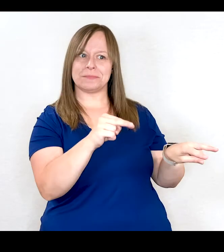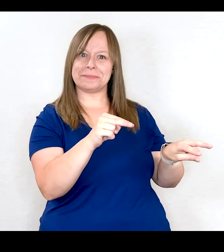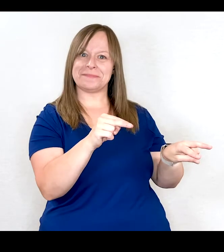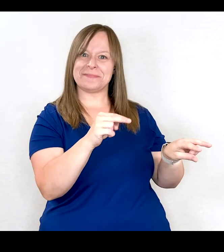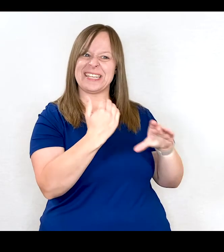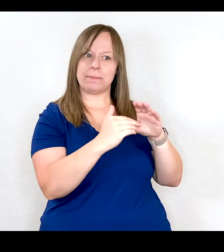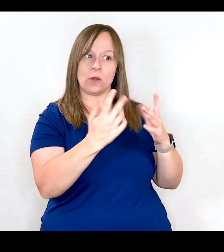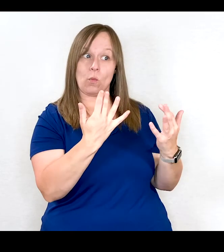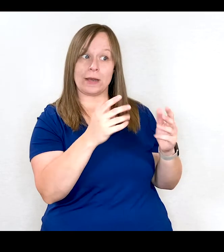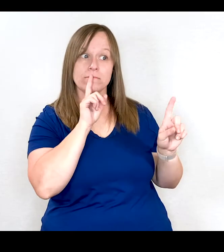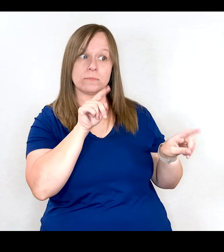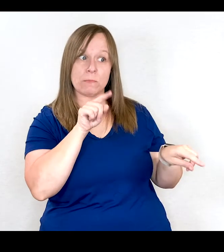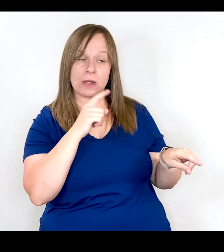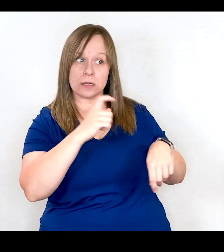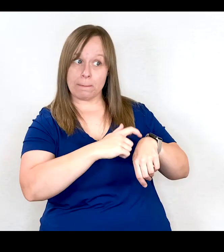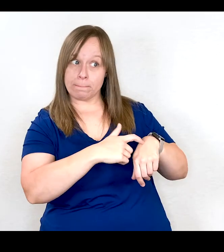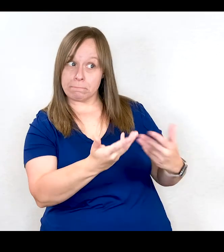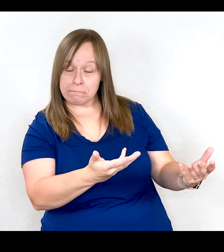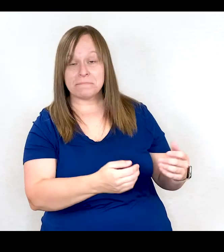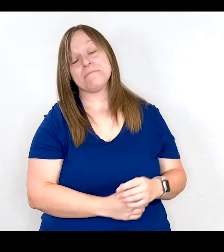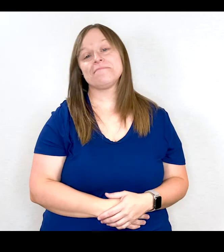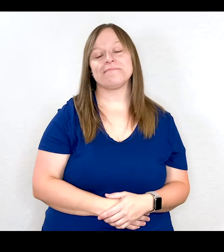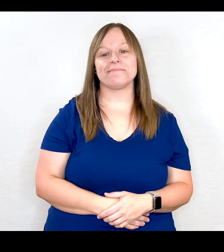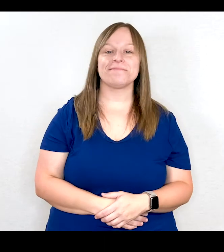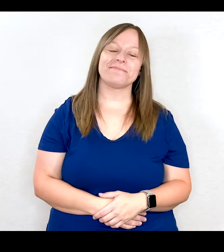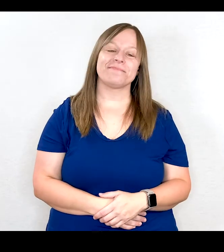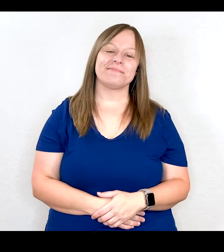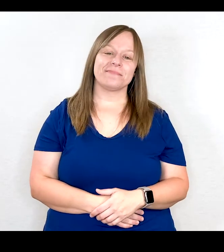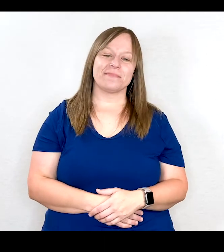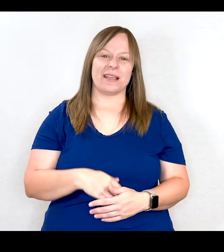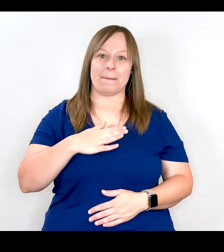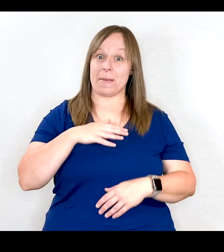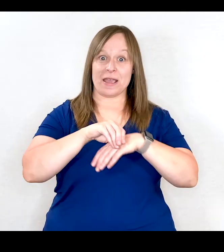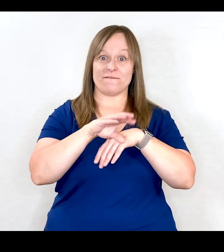that somebody else besides me was keeping track of their response time.